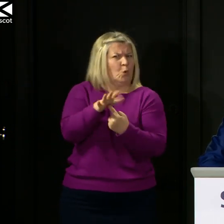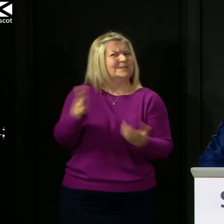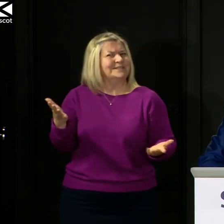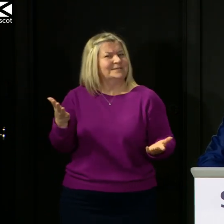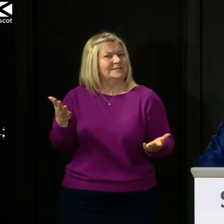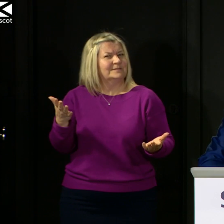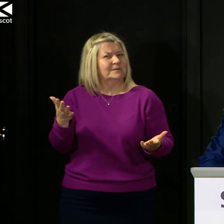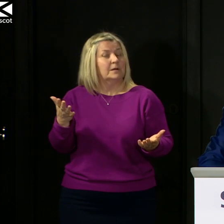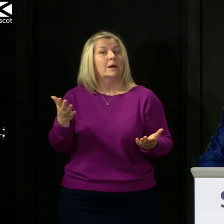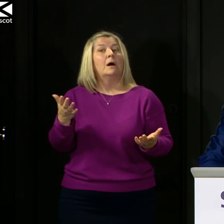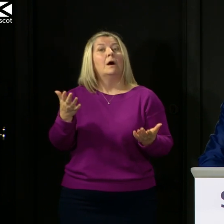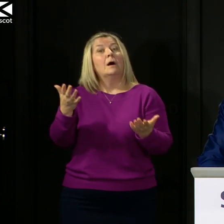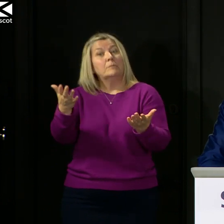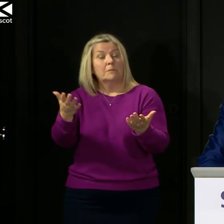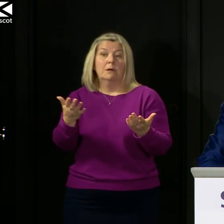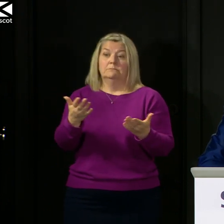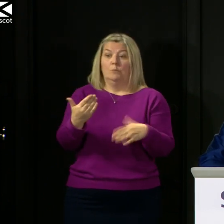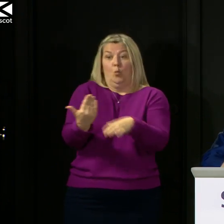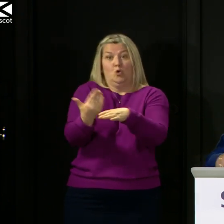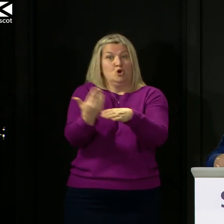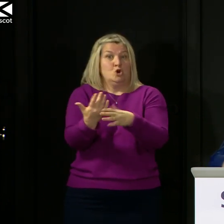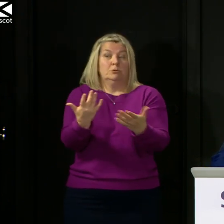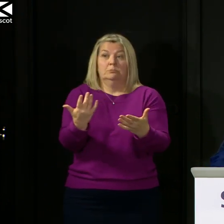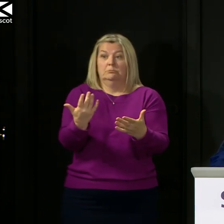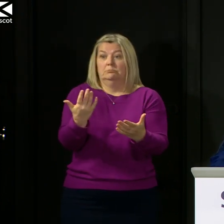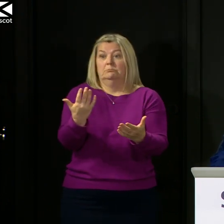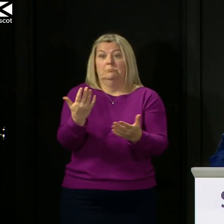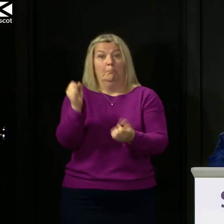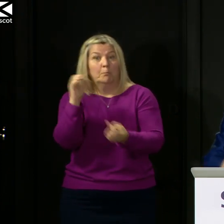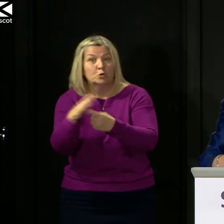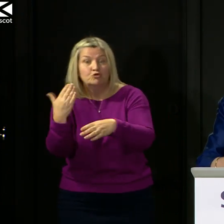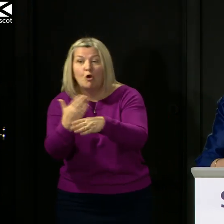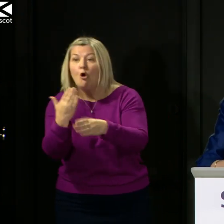just south of the border but you work in an essential job in Dumfries and Galloway Hospital